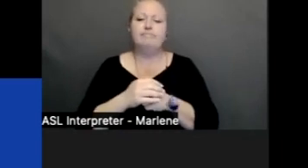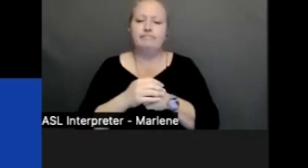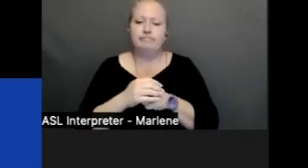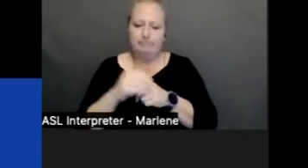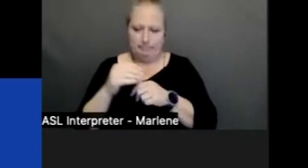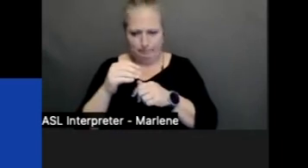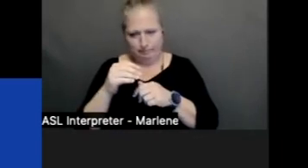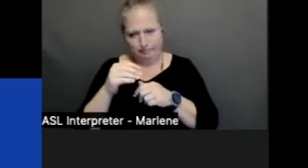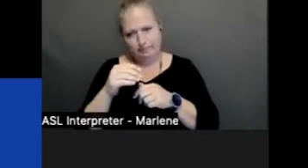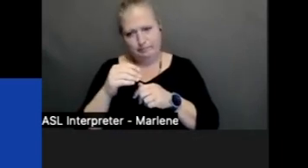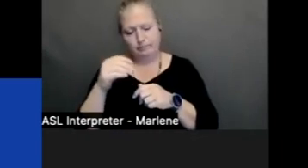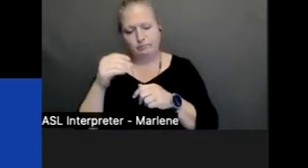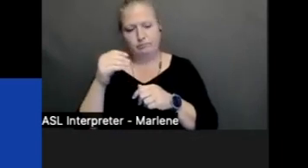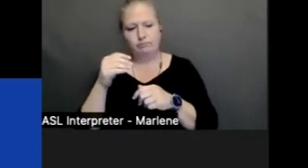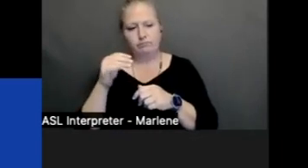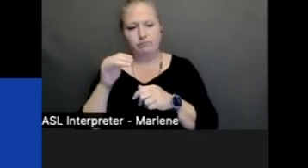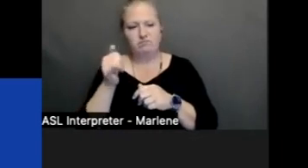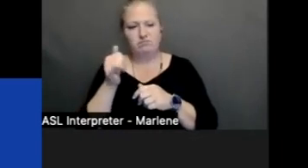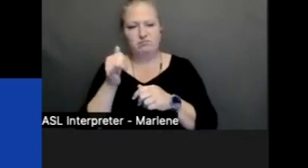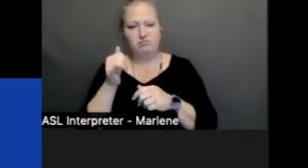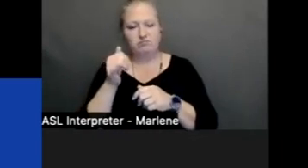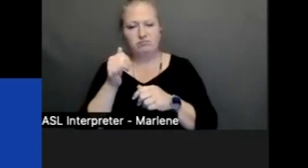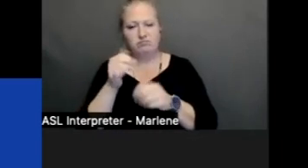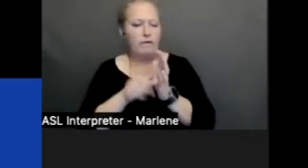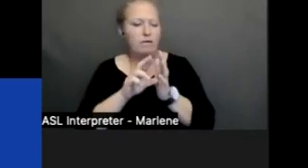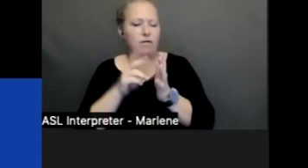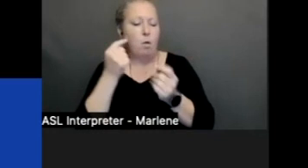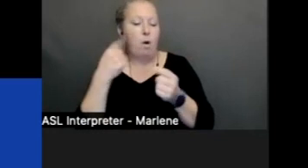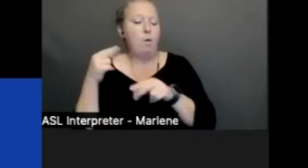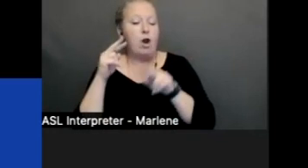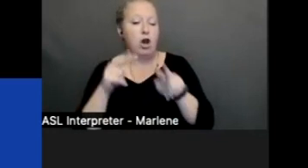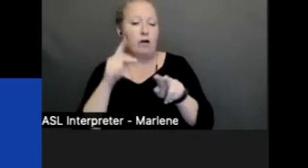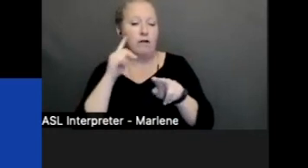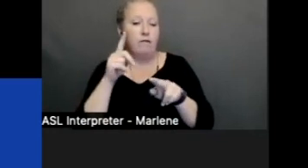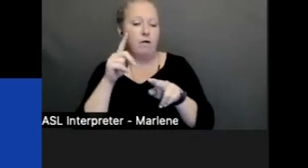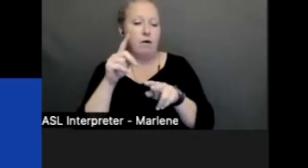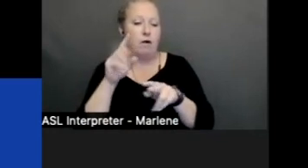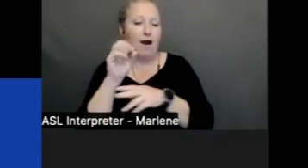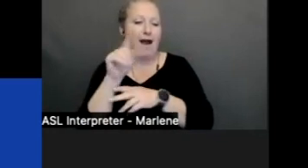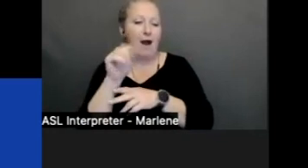So, just an overview of what we will be looking at for the outcome area working group objectives.